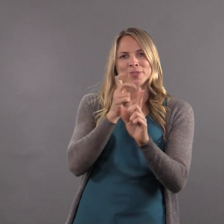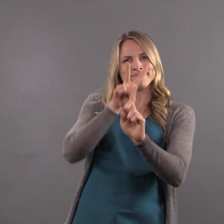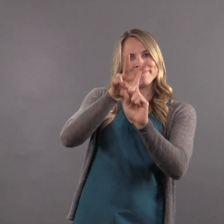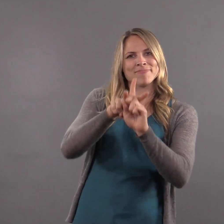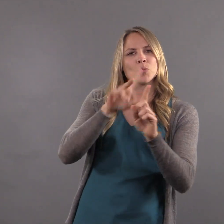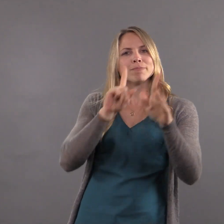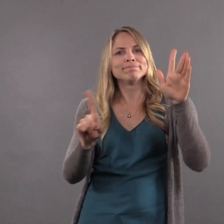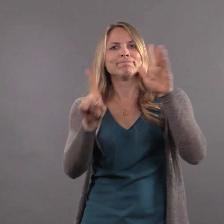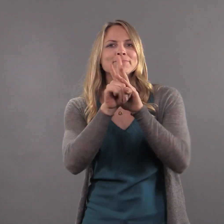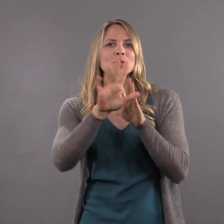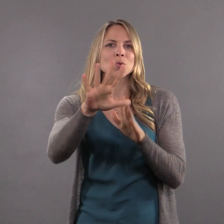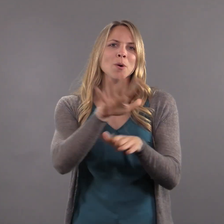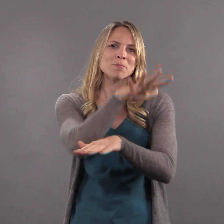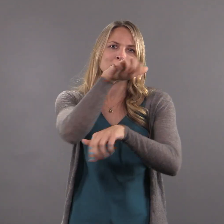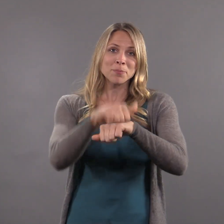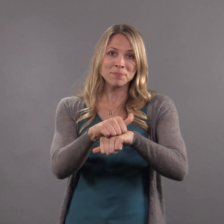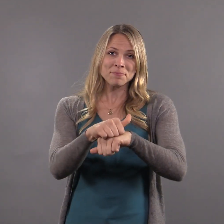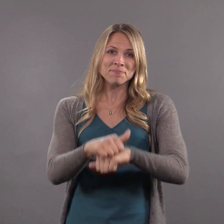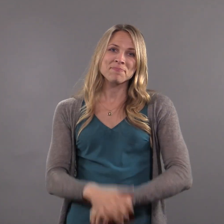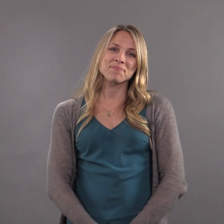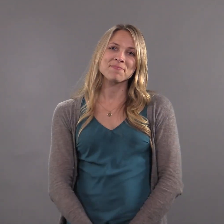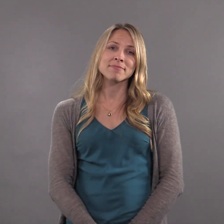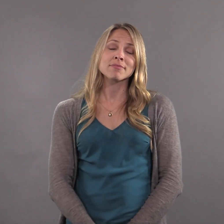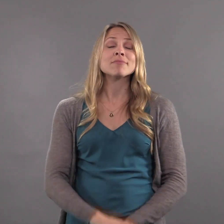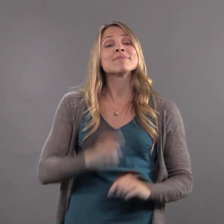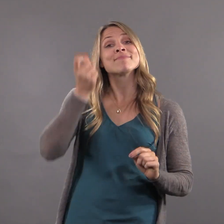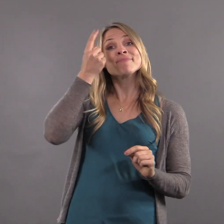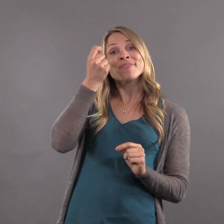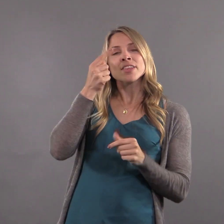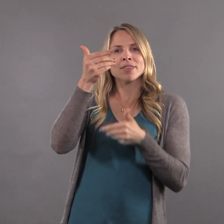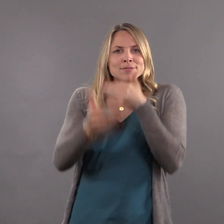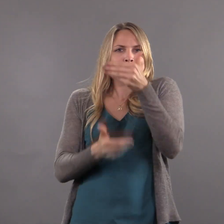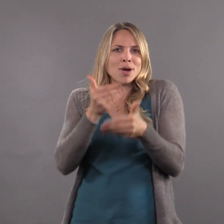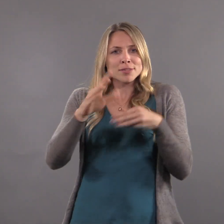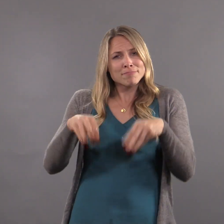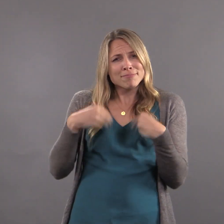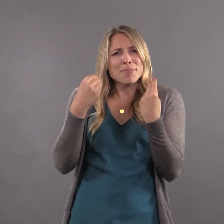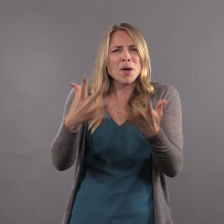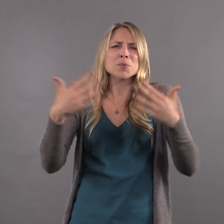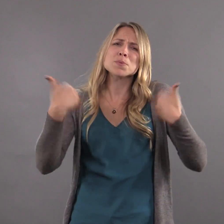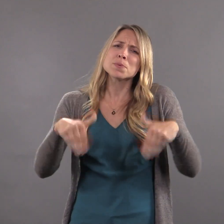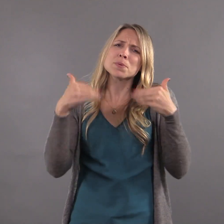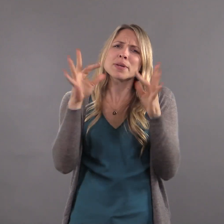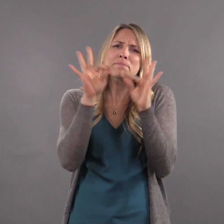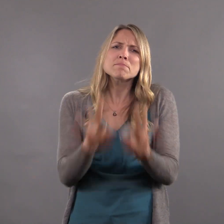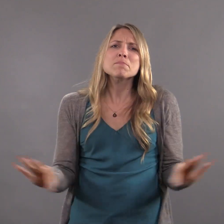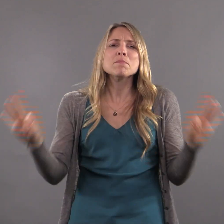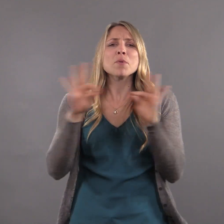who will be at your appointment. This provides much needed peace of mind knowing DCS